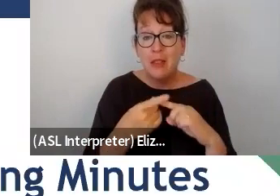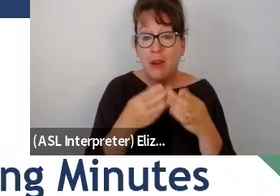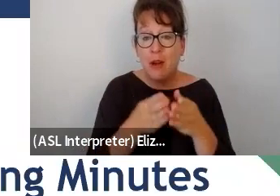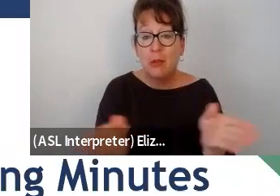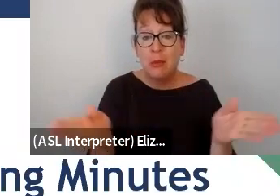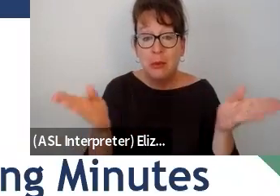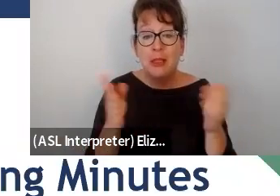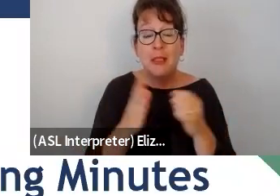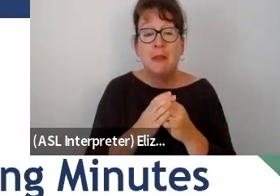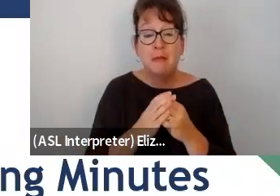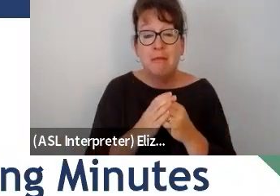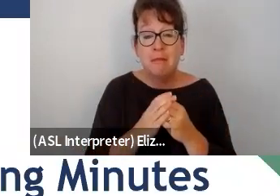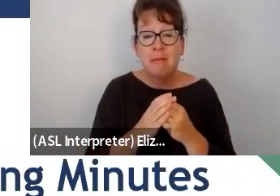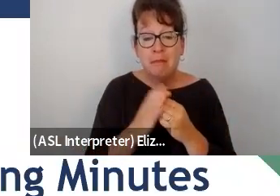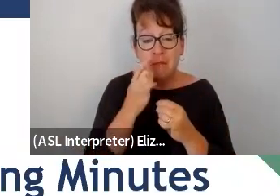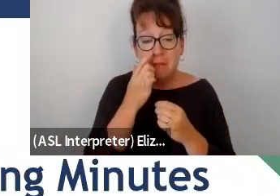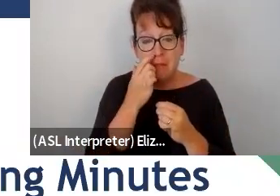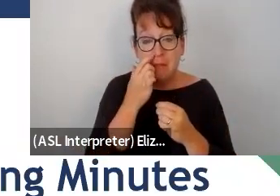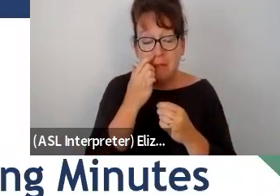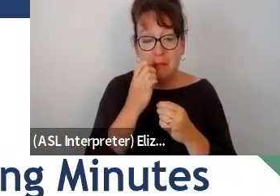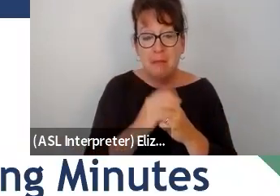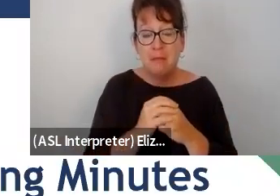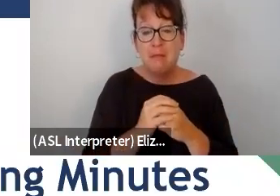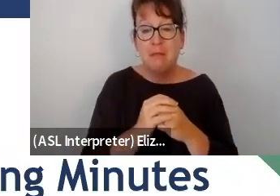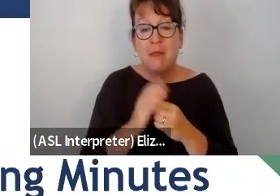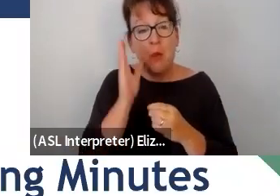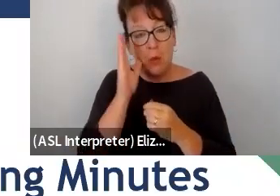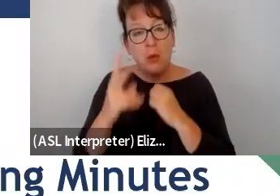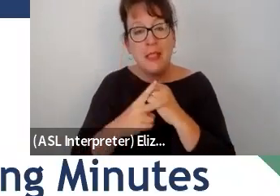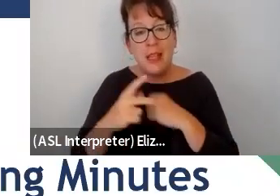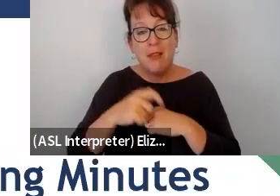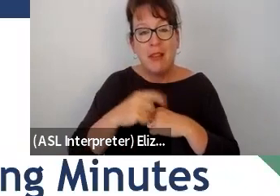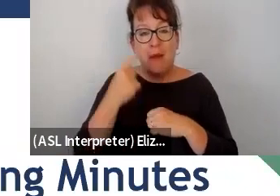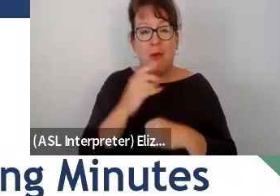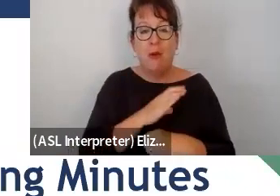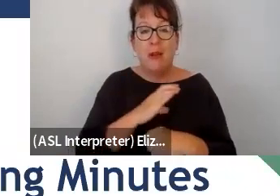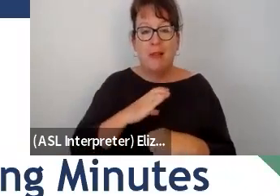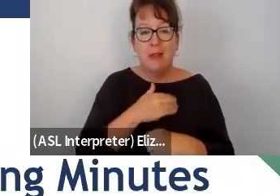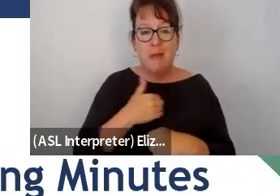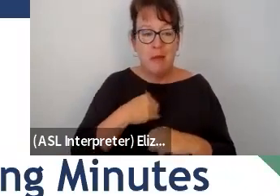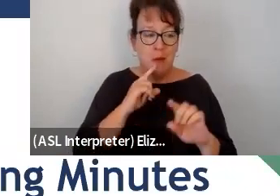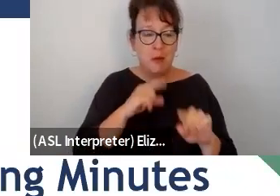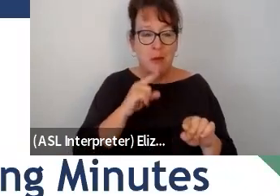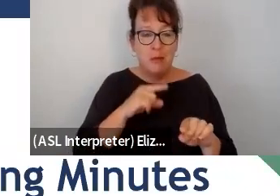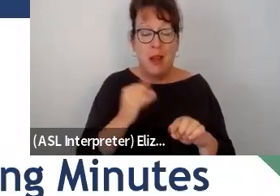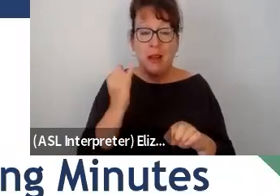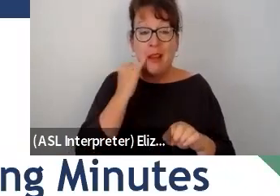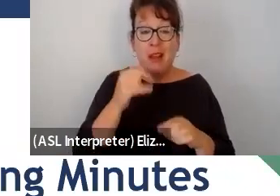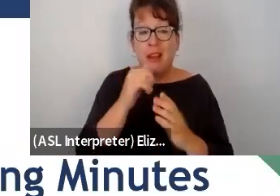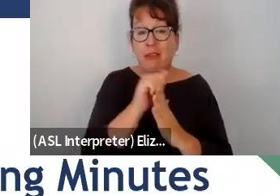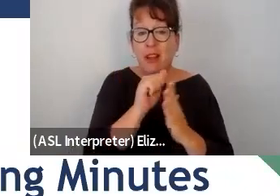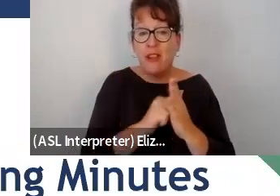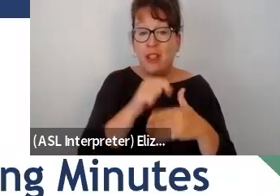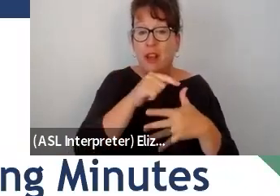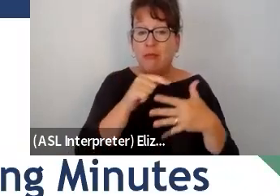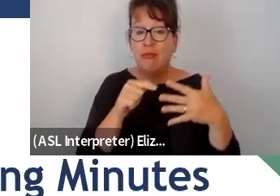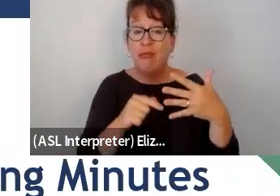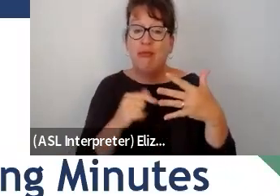bipartisan infrastructure law and the IRA are making possible. So now we are really, really